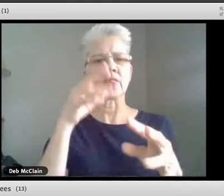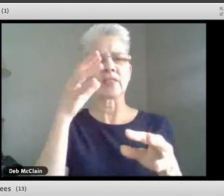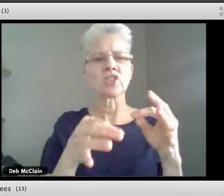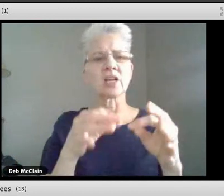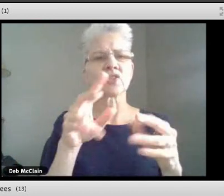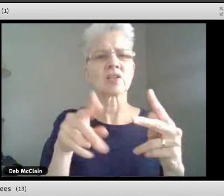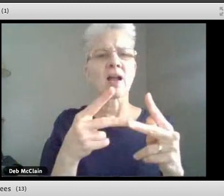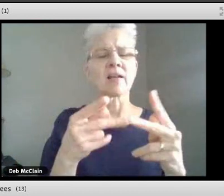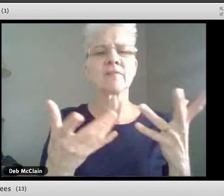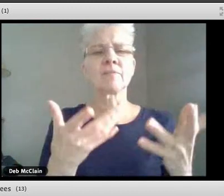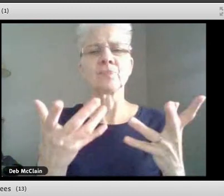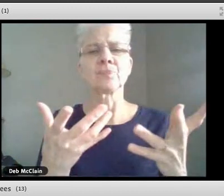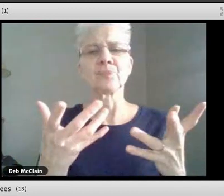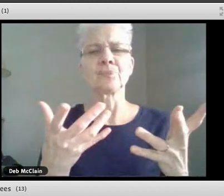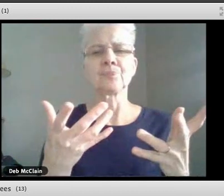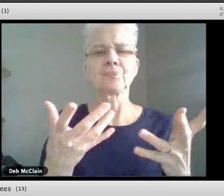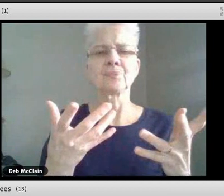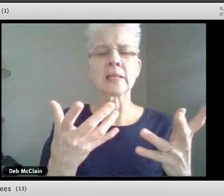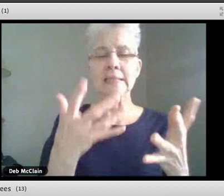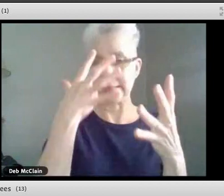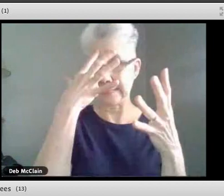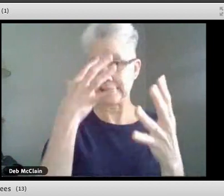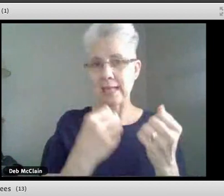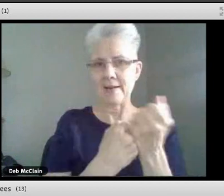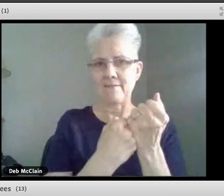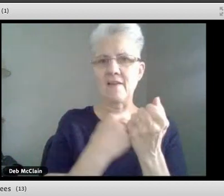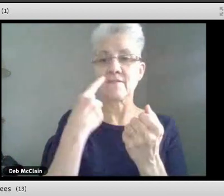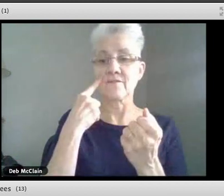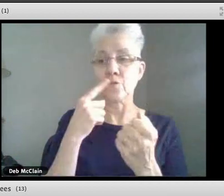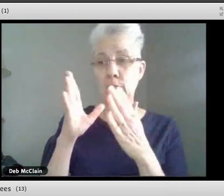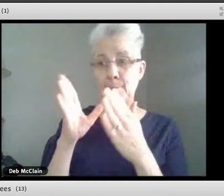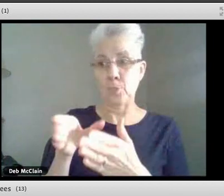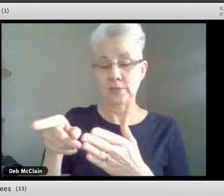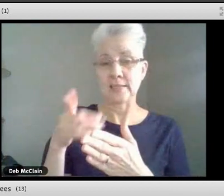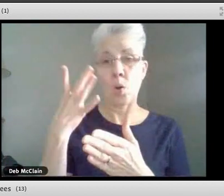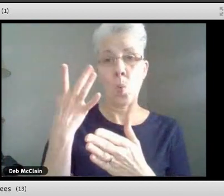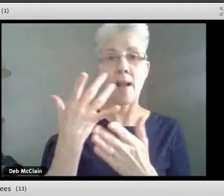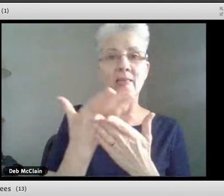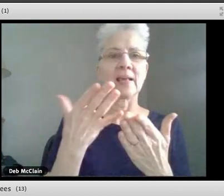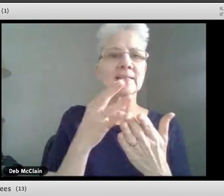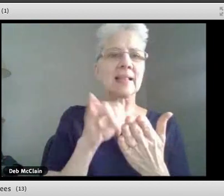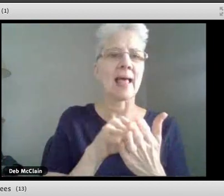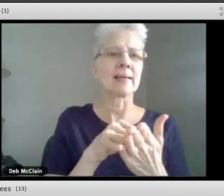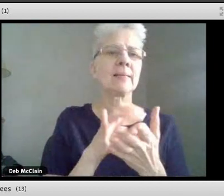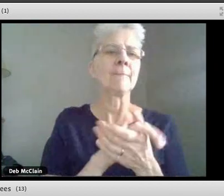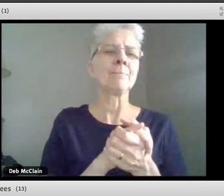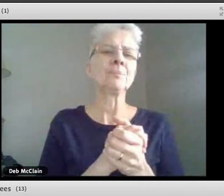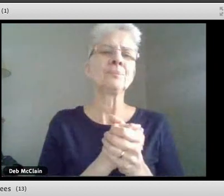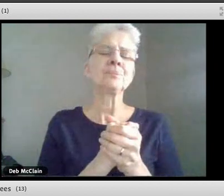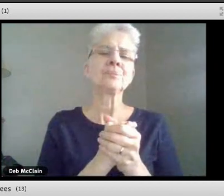because of things like the AA standards that we talked about just a minute ago.